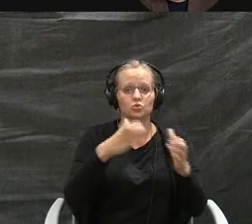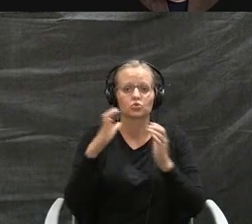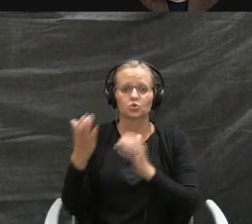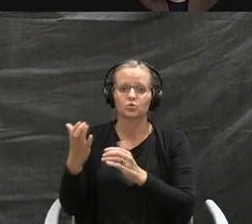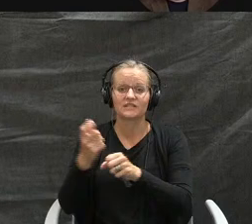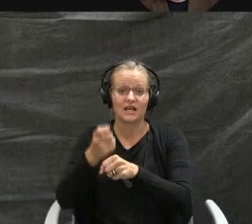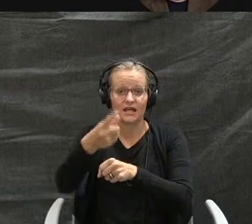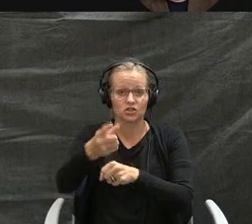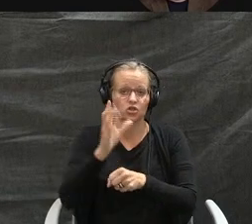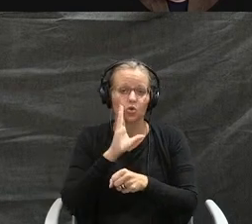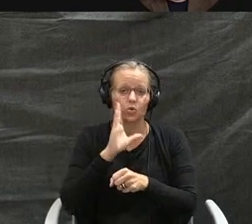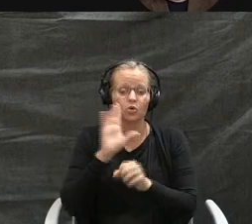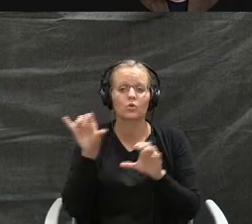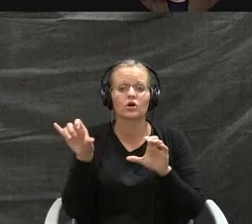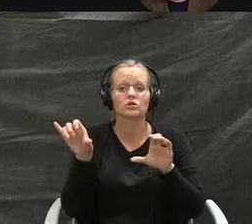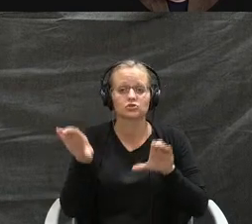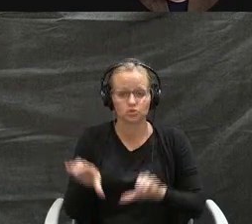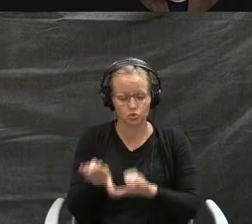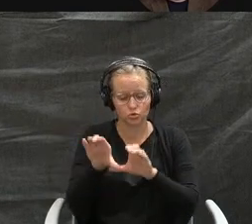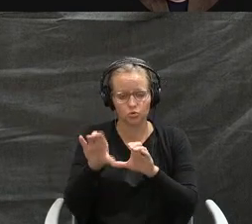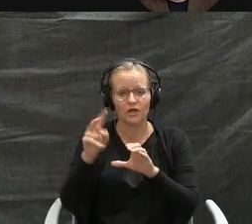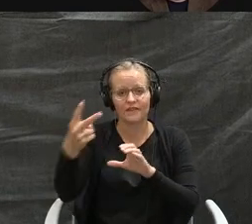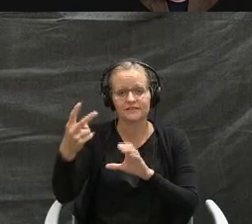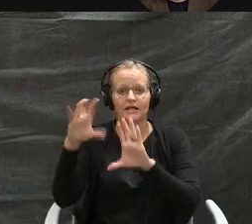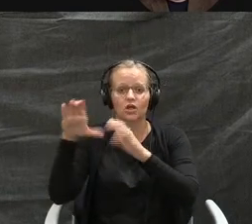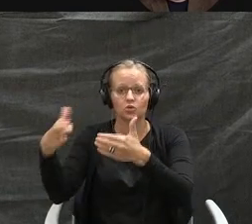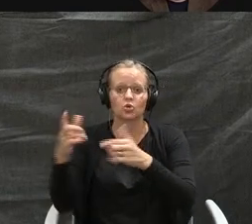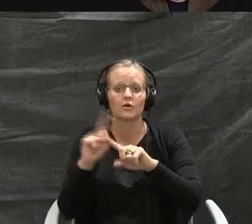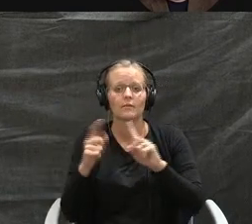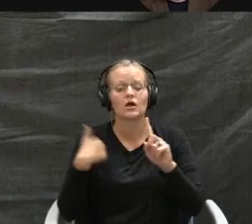but we asked for the opportunity to refund them based on.